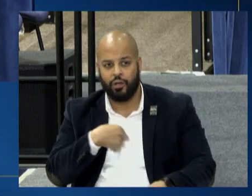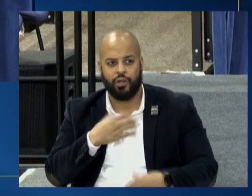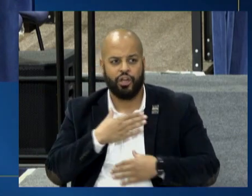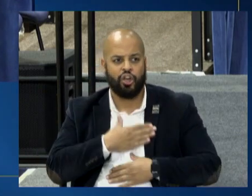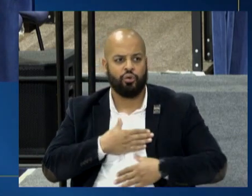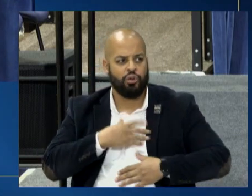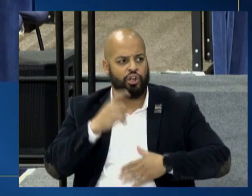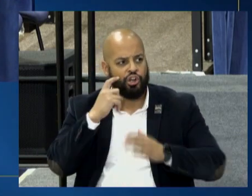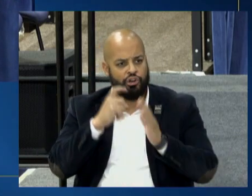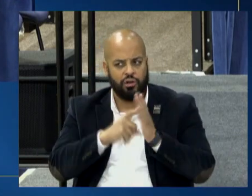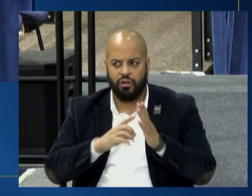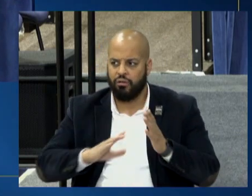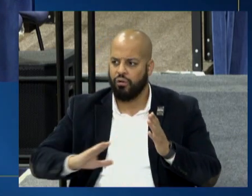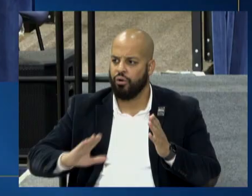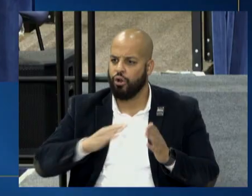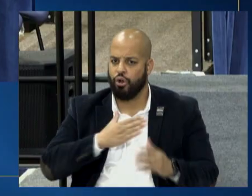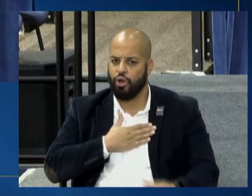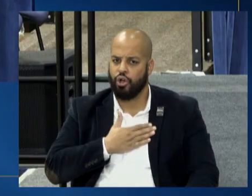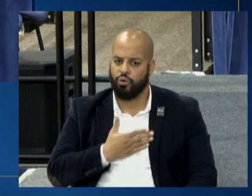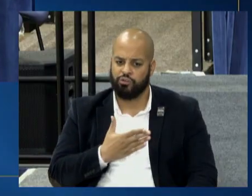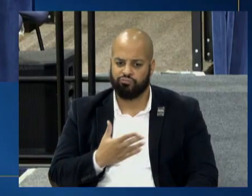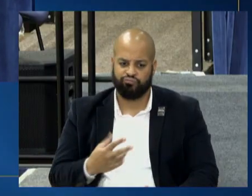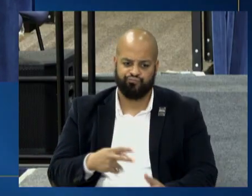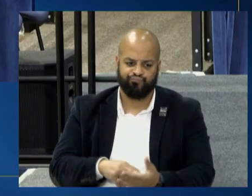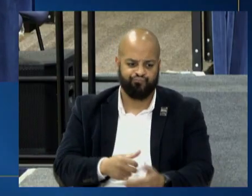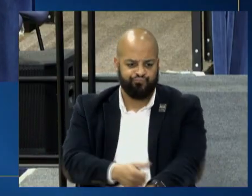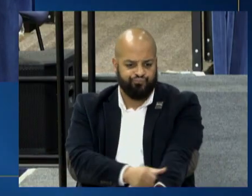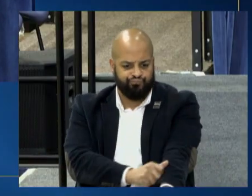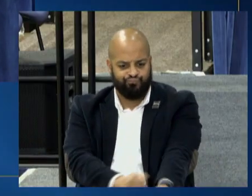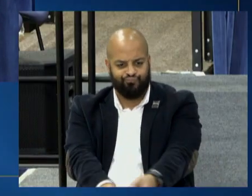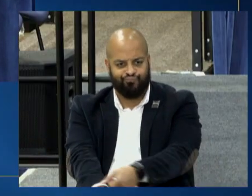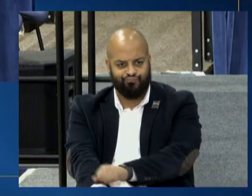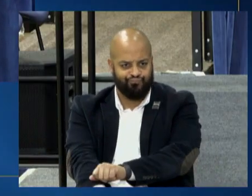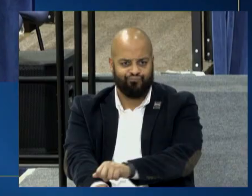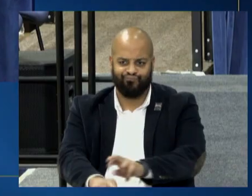willingness to step up and answer that call and provide the platform for all of us to collaborate.